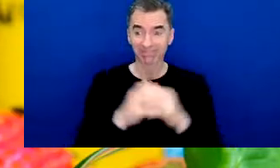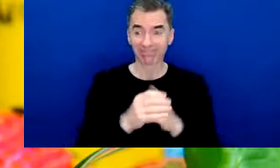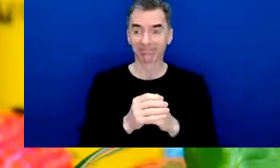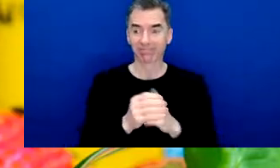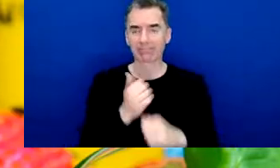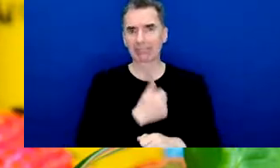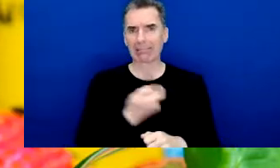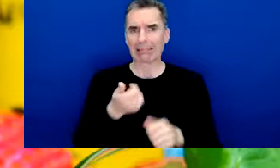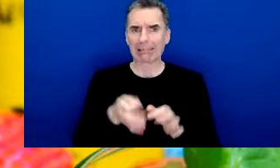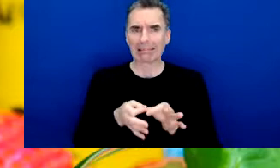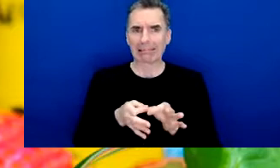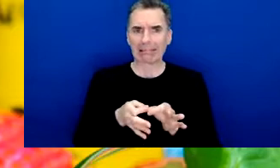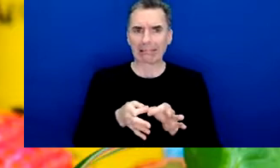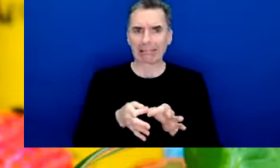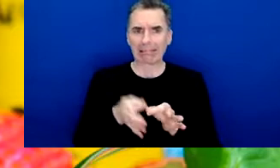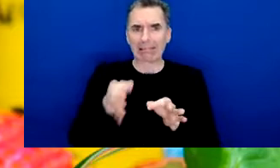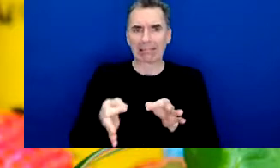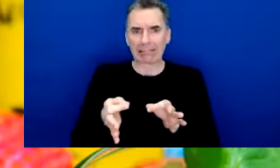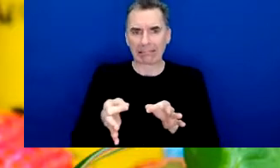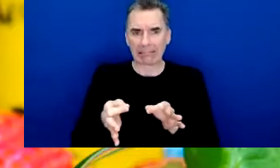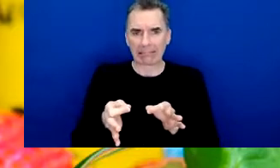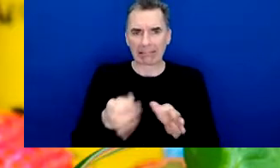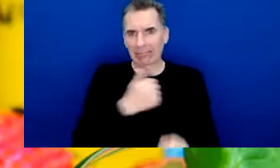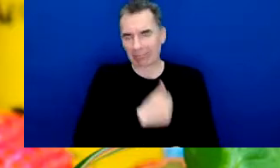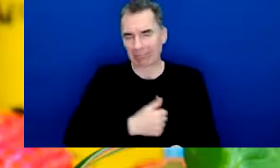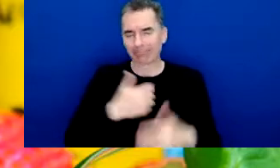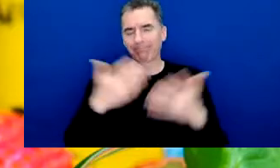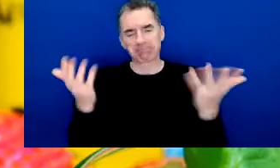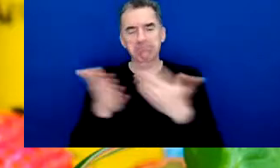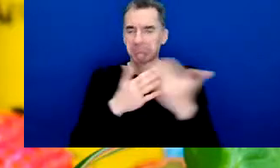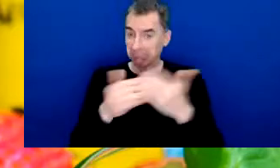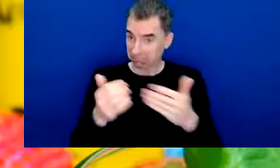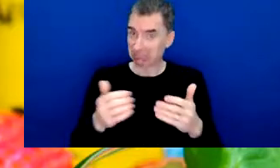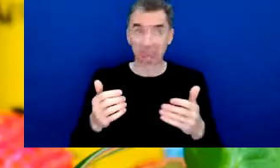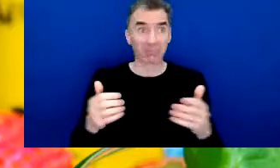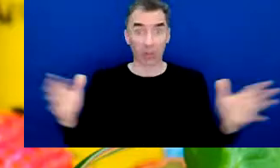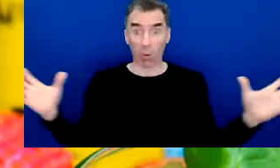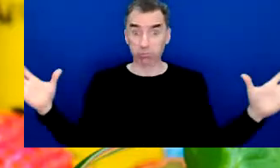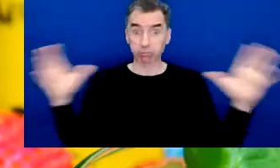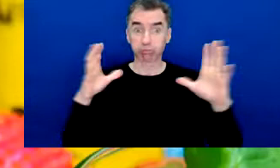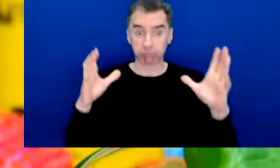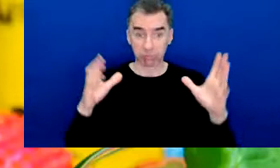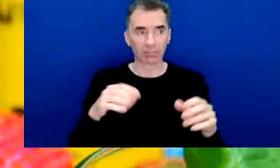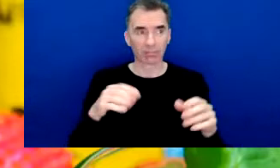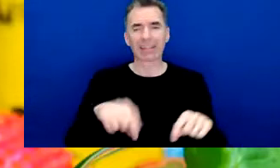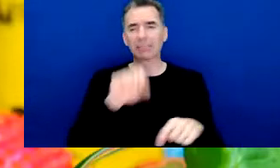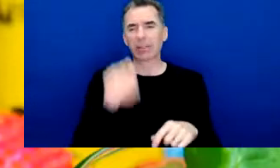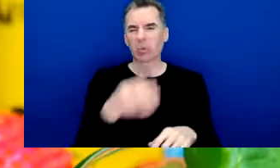We got off to a little one minute start, but that's OK. We're all here and the semester is almost over. So let this get